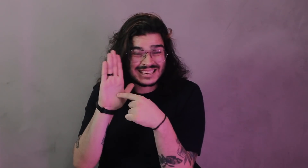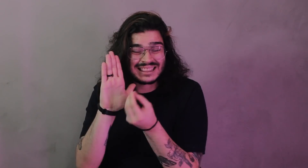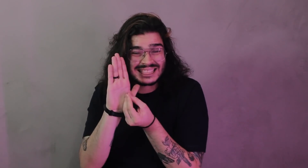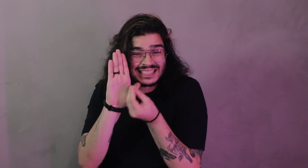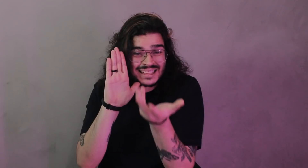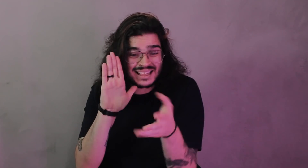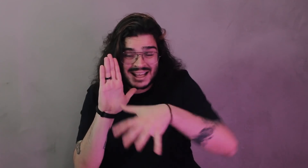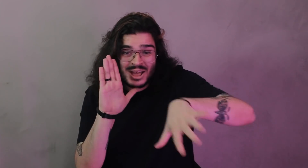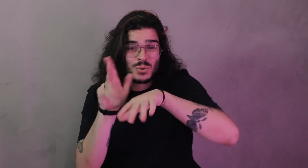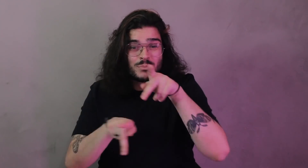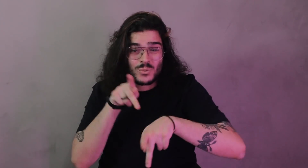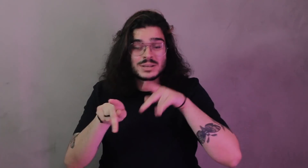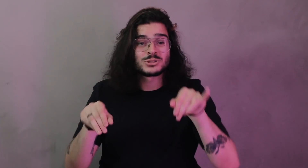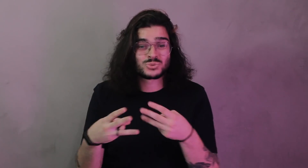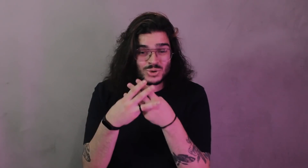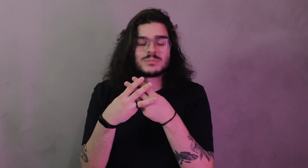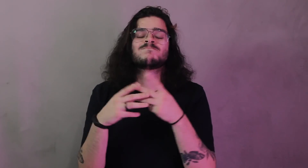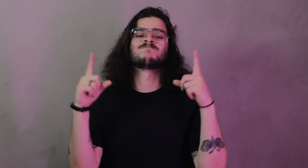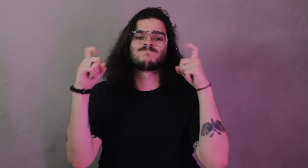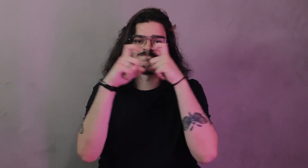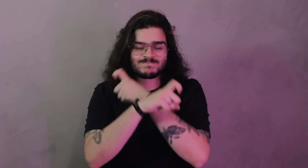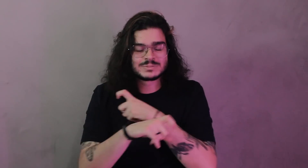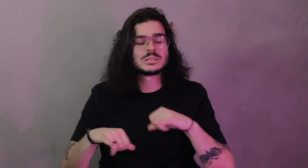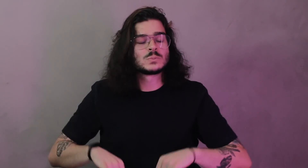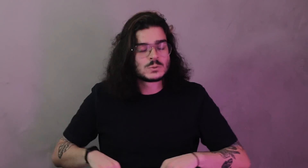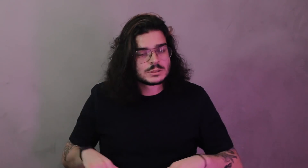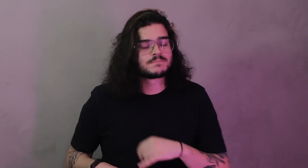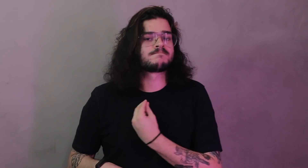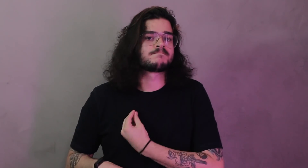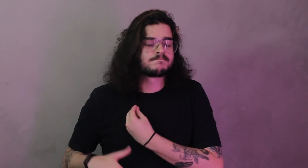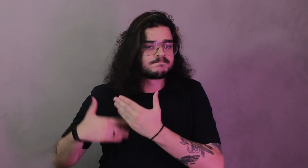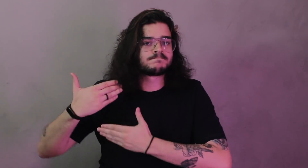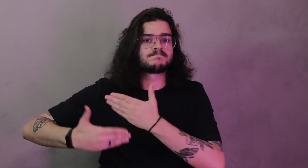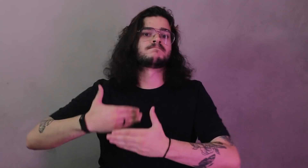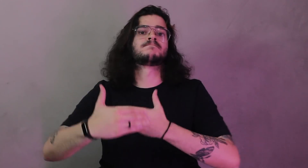made life more difficult for Jews.